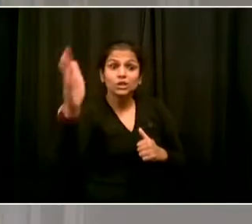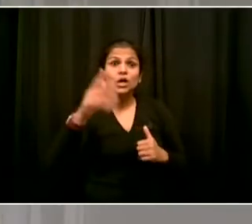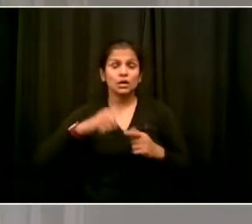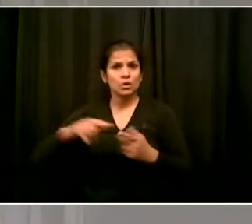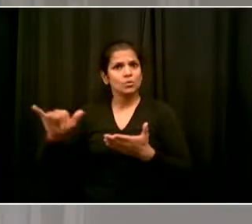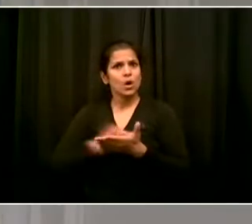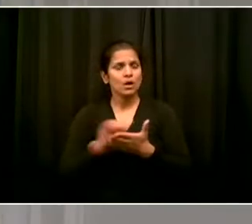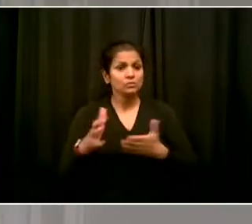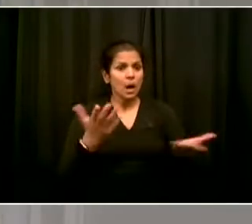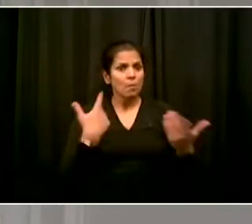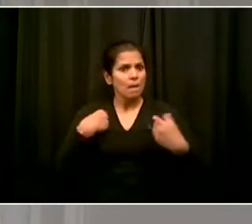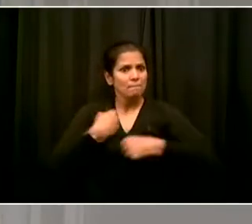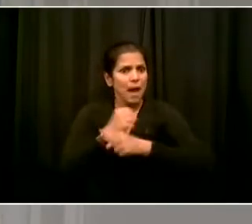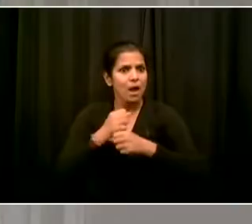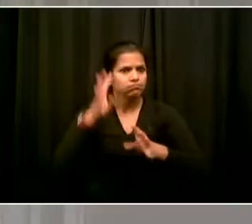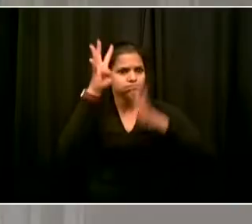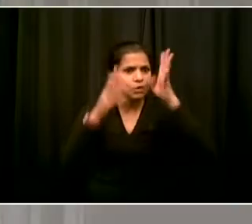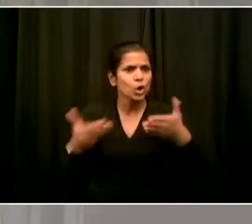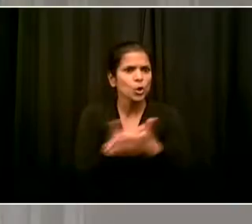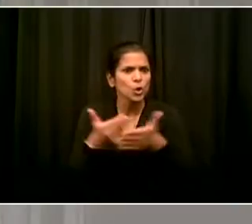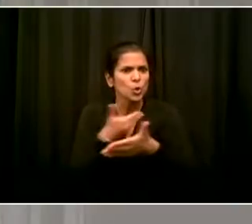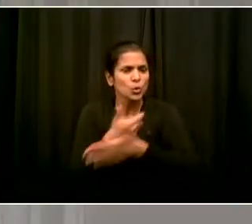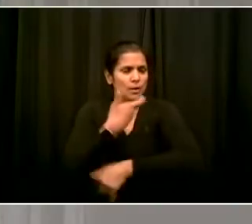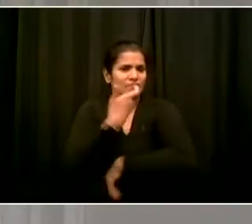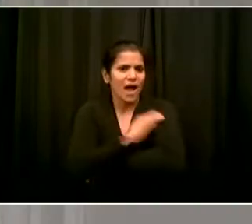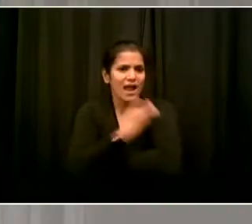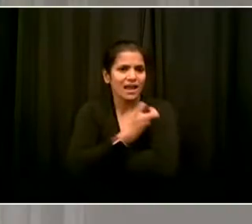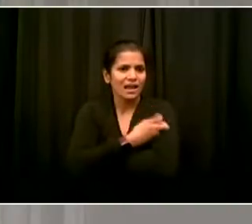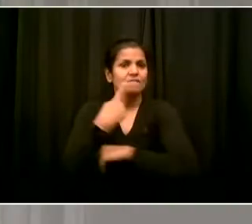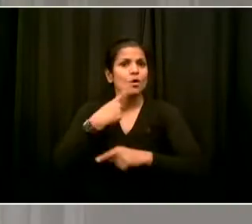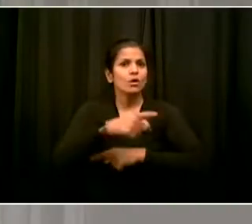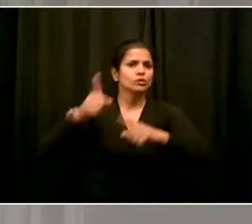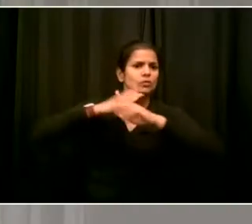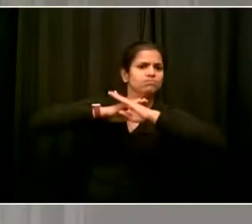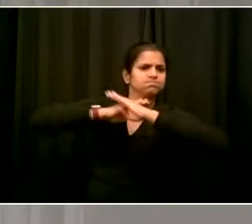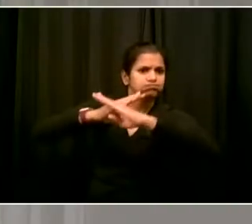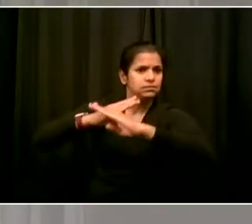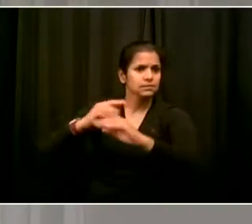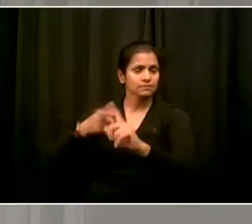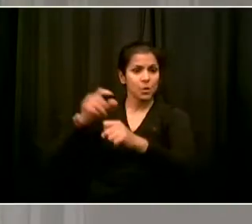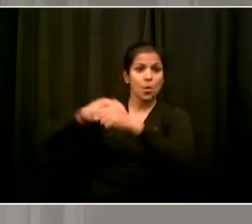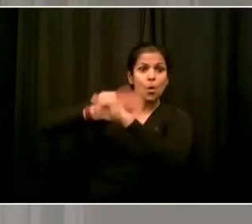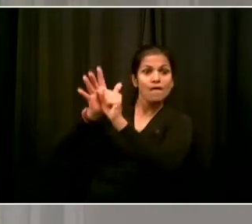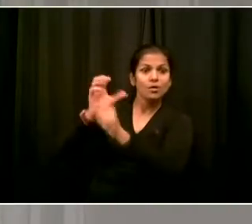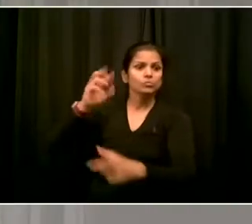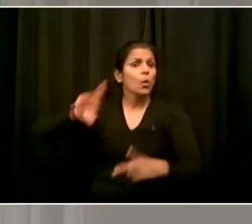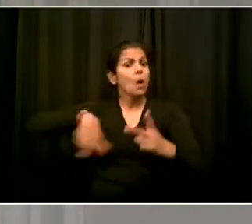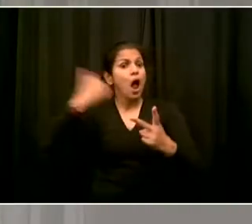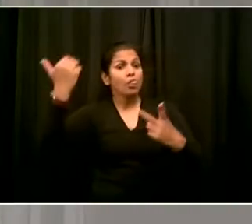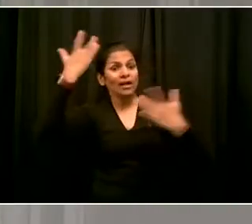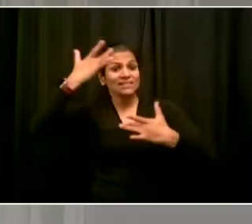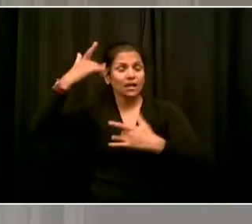USE?? HOW DO WE DEVELOP AND TEST VACCINES EVEN FASTER THAN WHAT WE'VE NEDO WITH COVID? THIS INSTITUTE CAN BRING